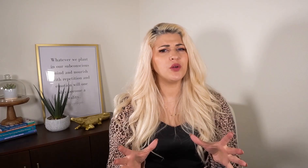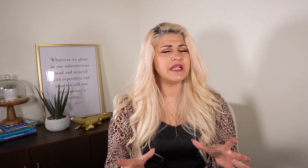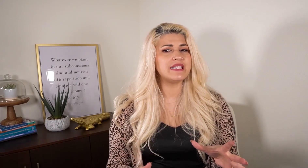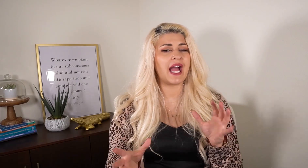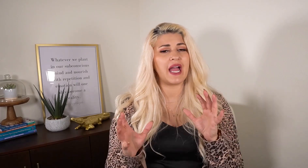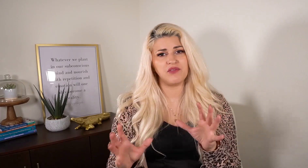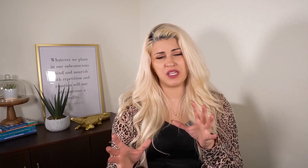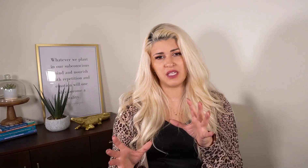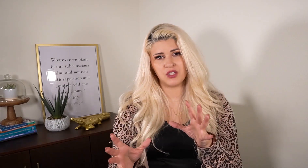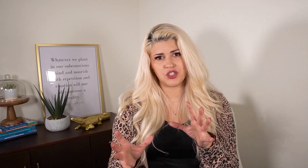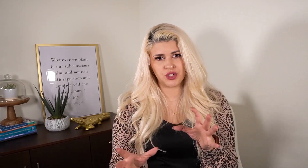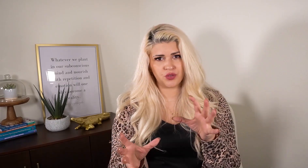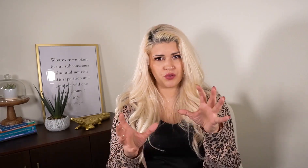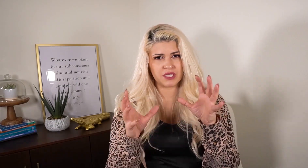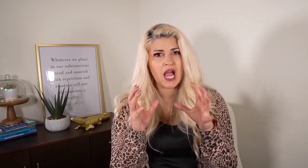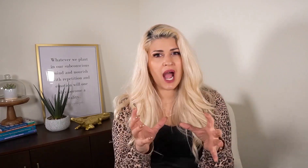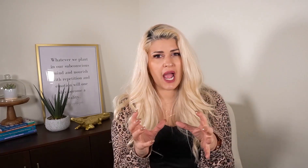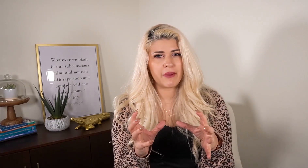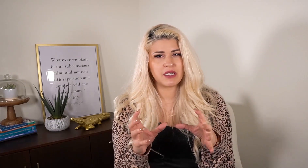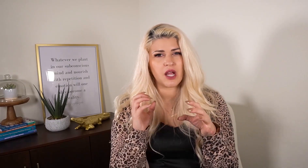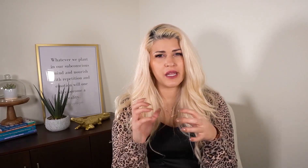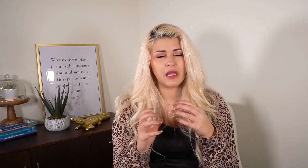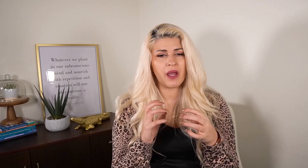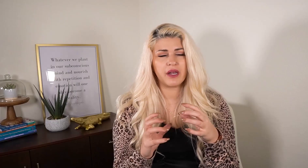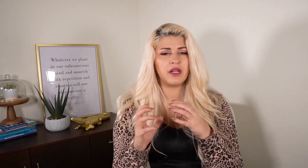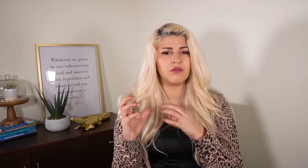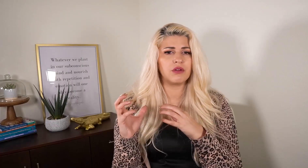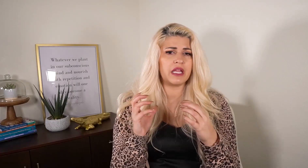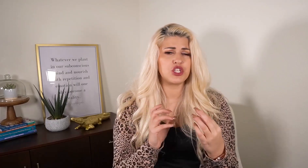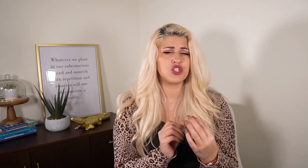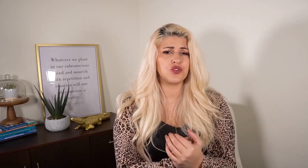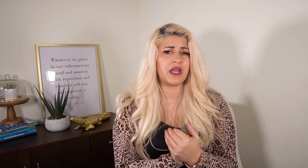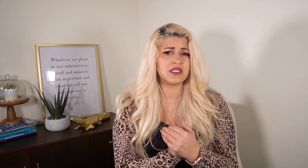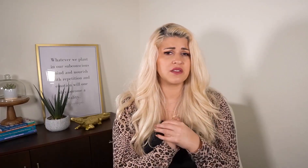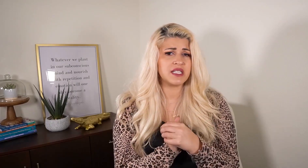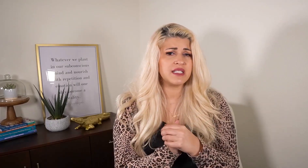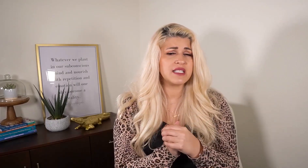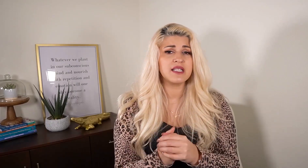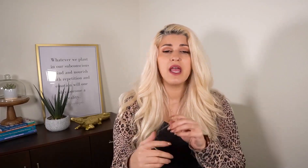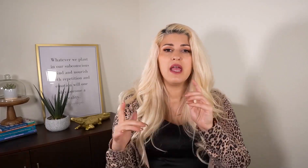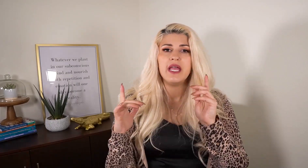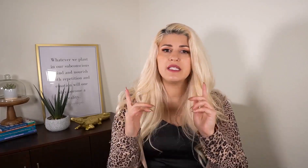Before we dive into time and talking about it in relation to ASL sentences,